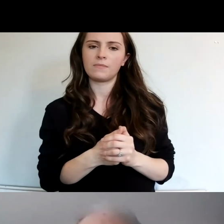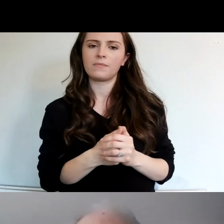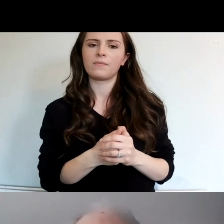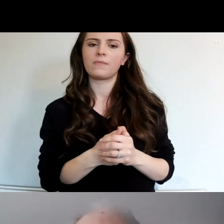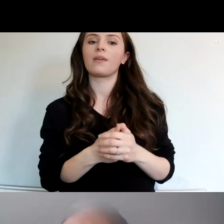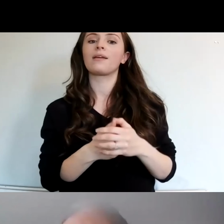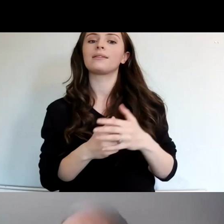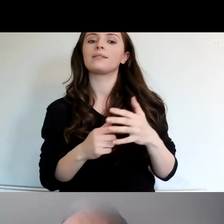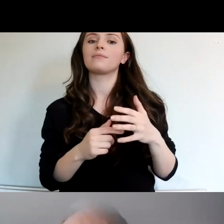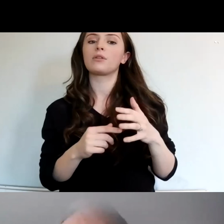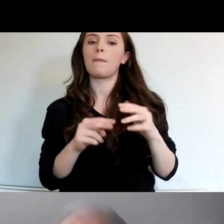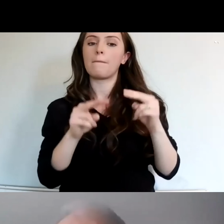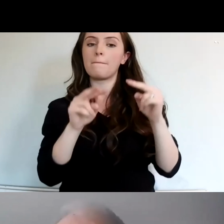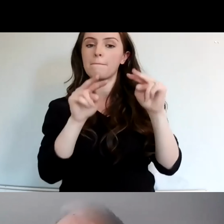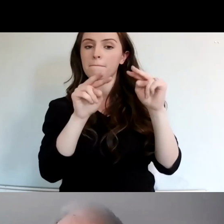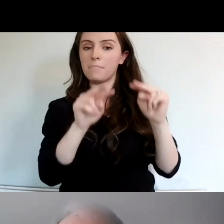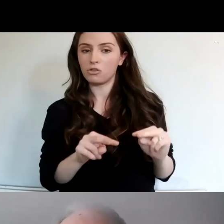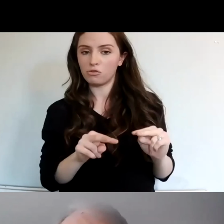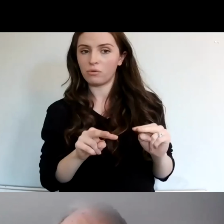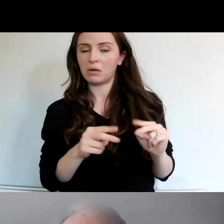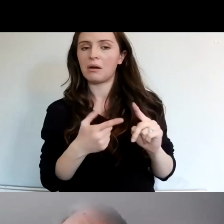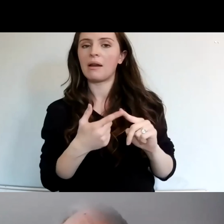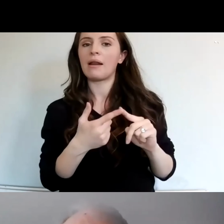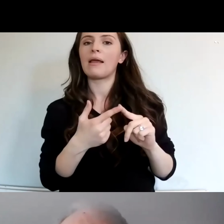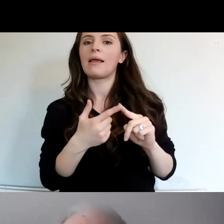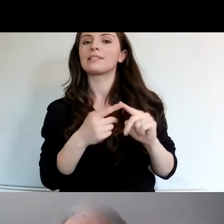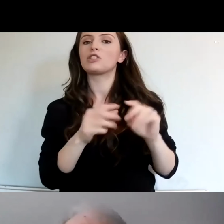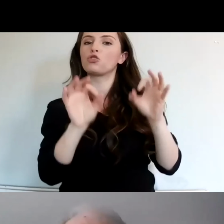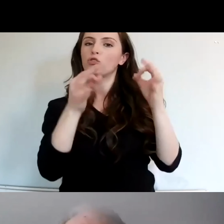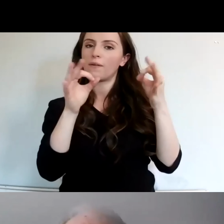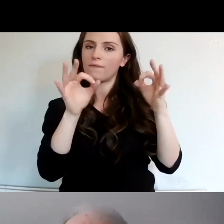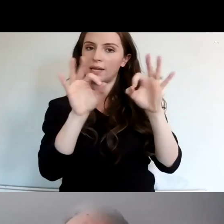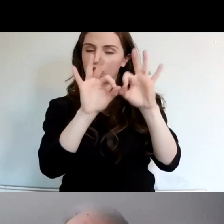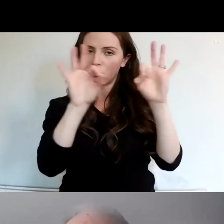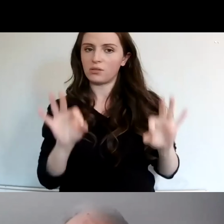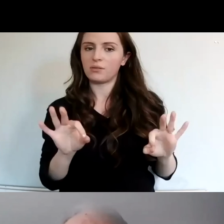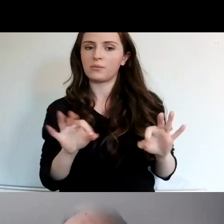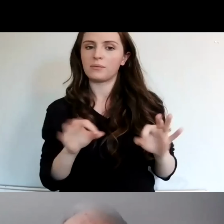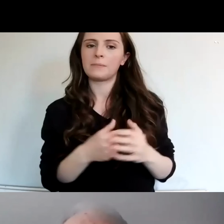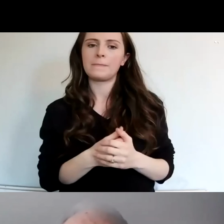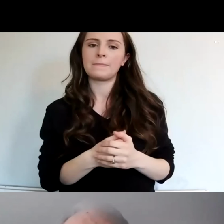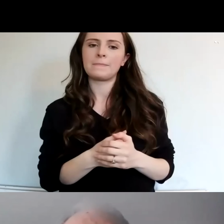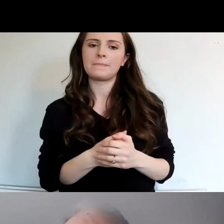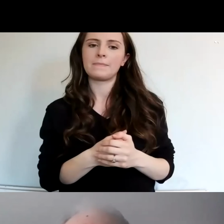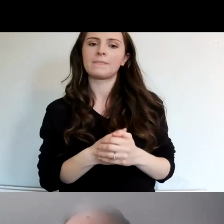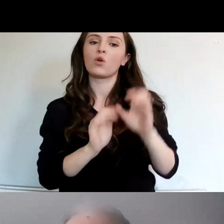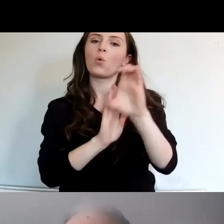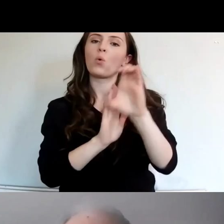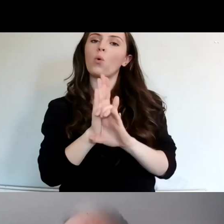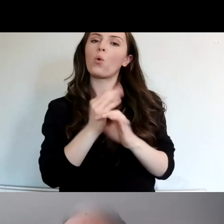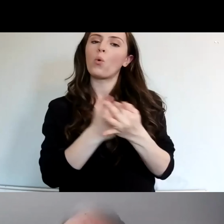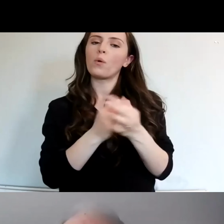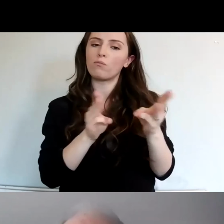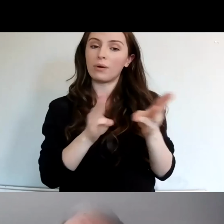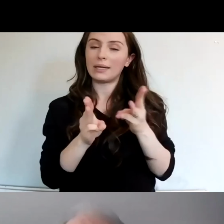and the area of certification as part of that. Codes of Practice, which I'll mention briefly,